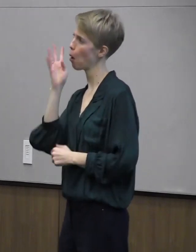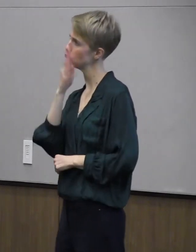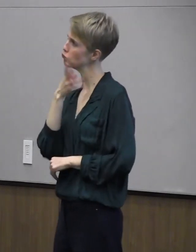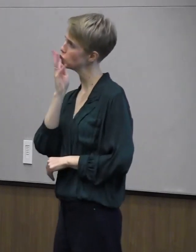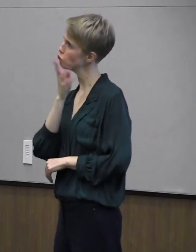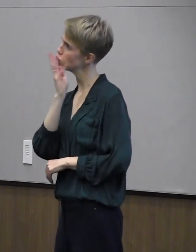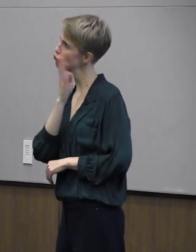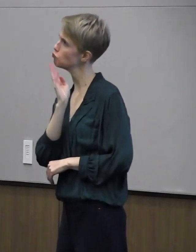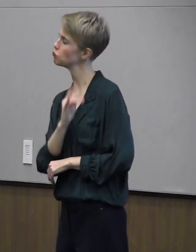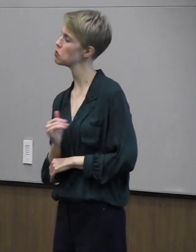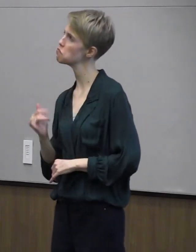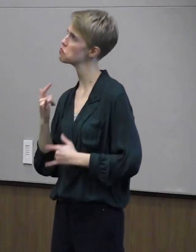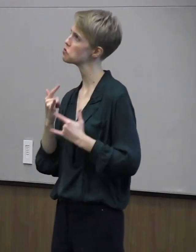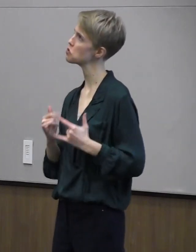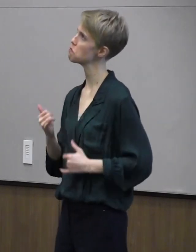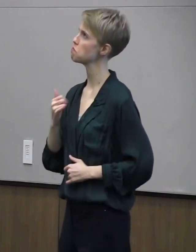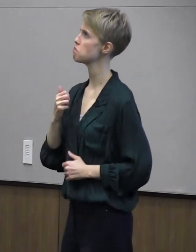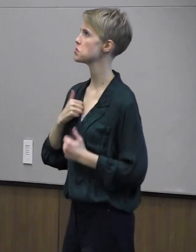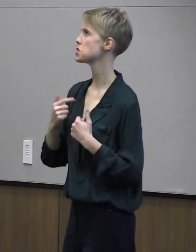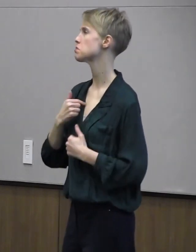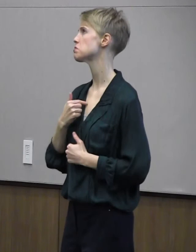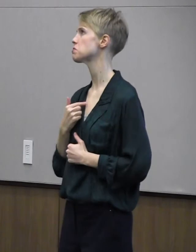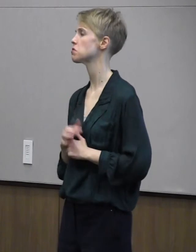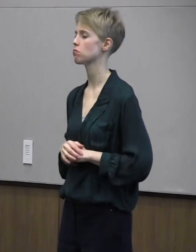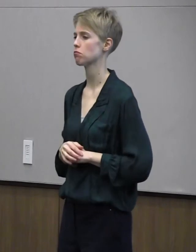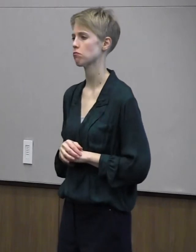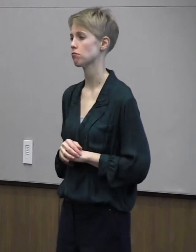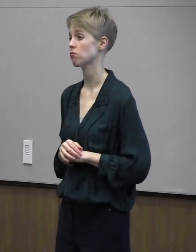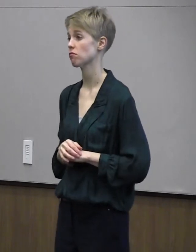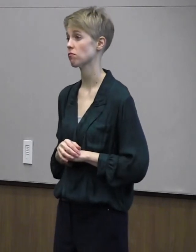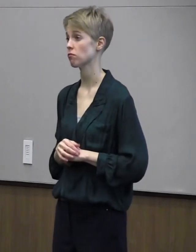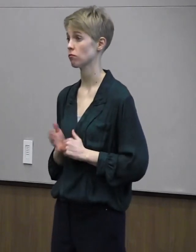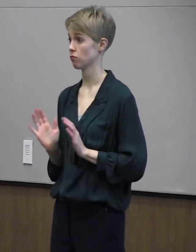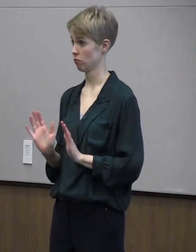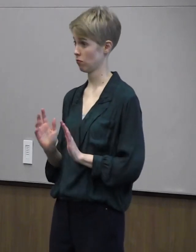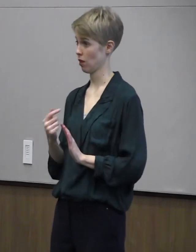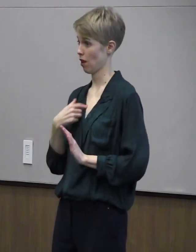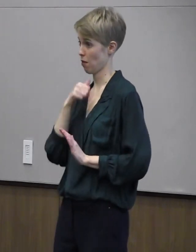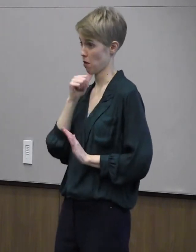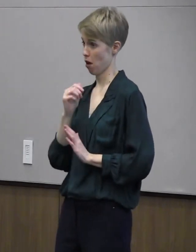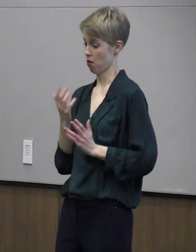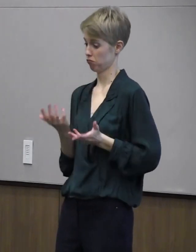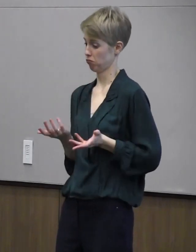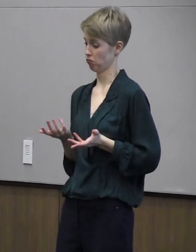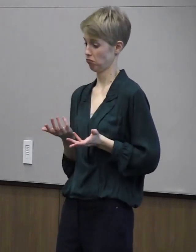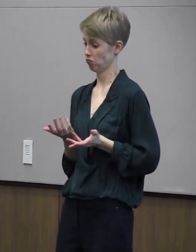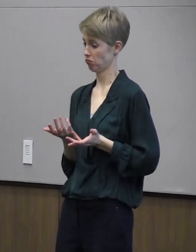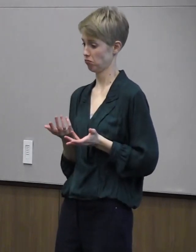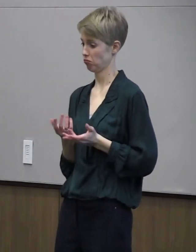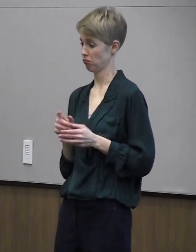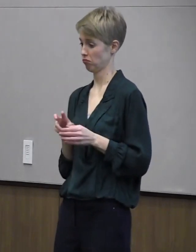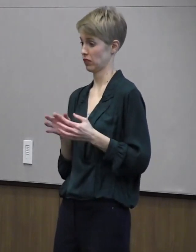them. I am certainly no stuffed-shirt. Manners does not mean that famous